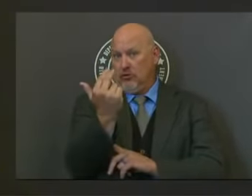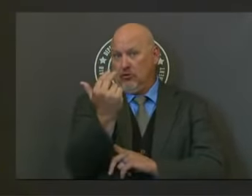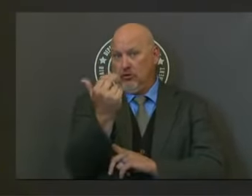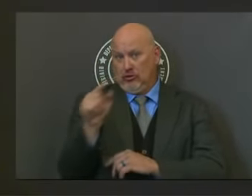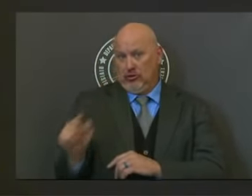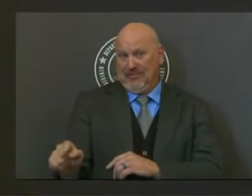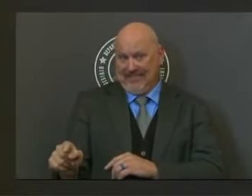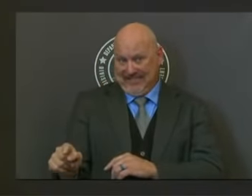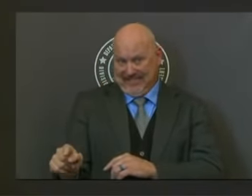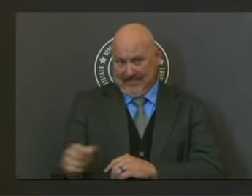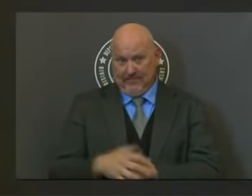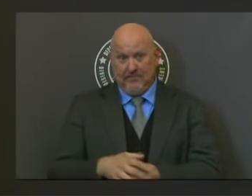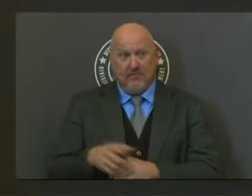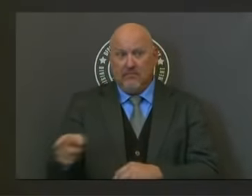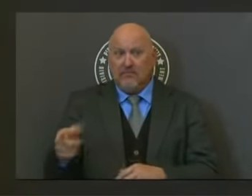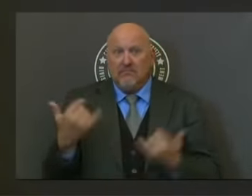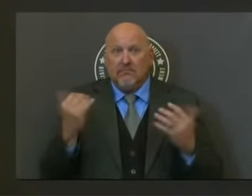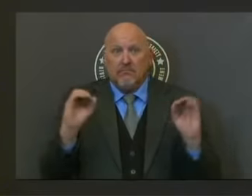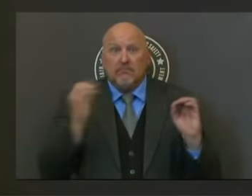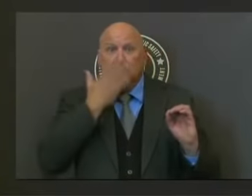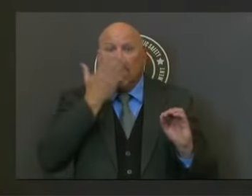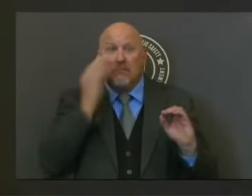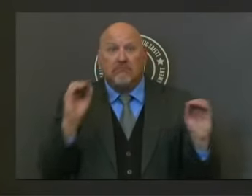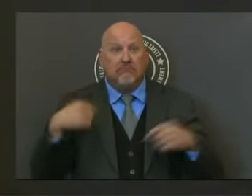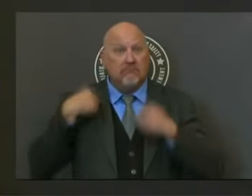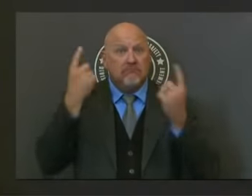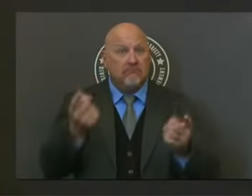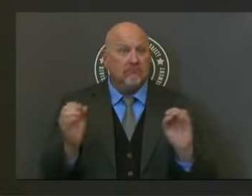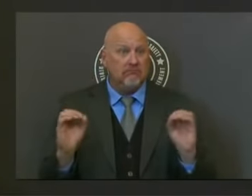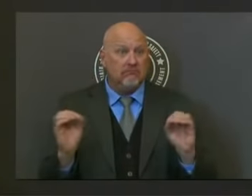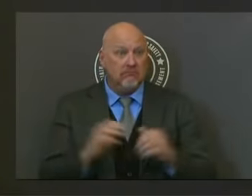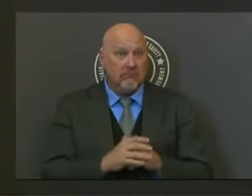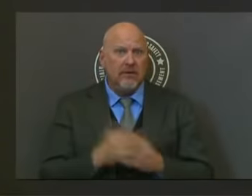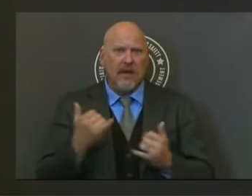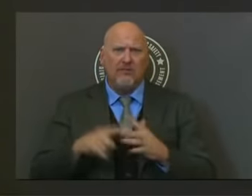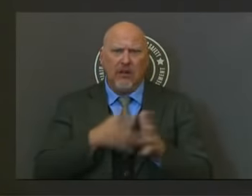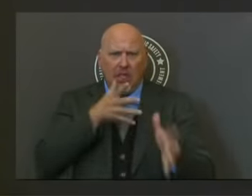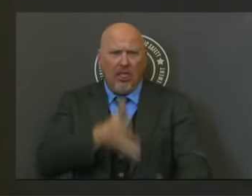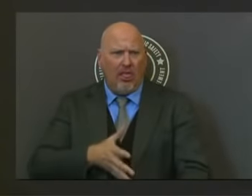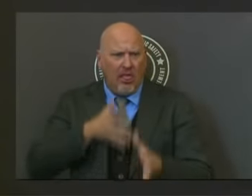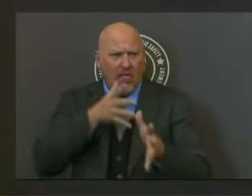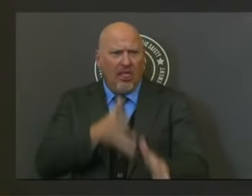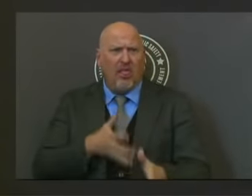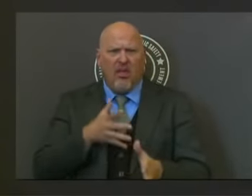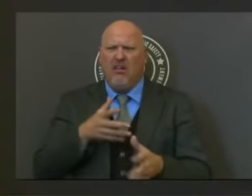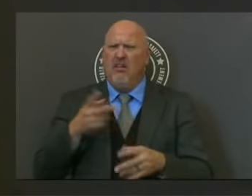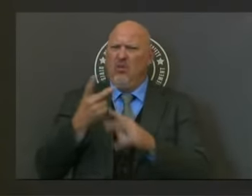when she smells fruit it's hard